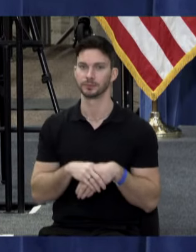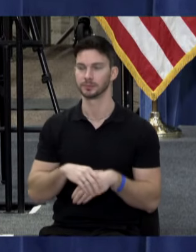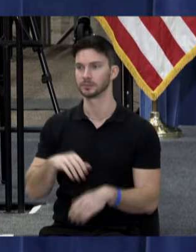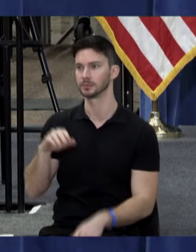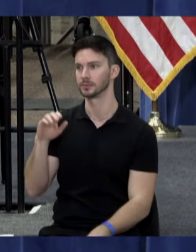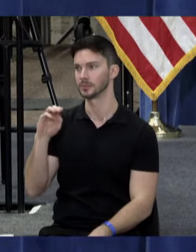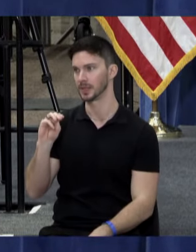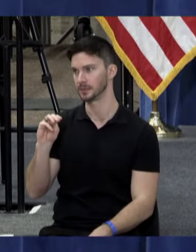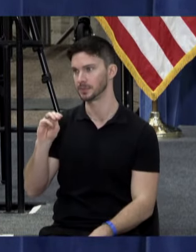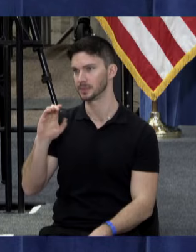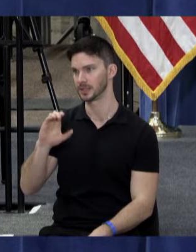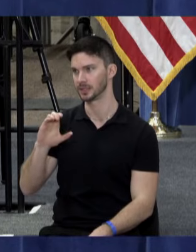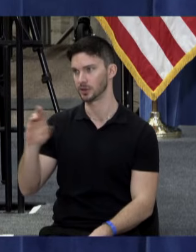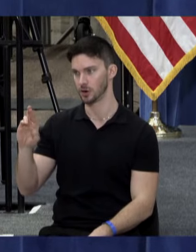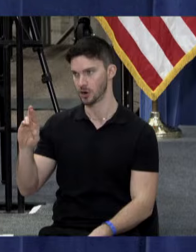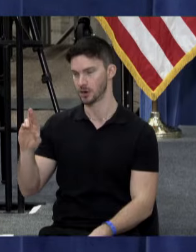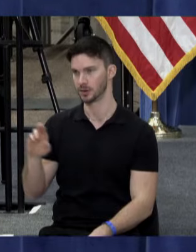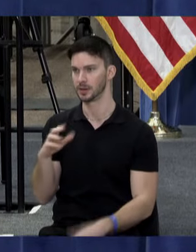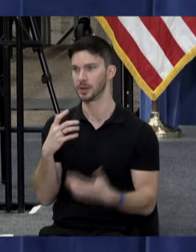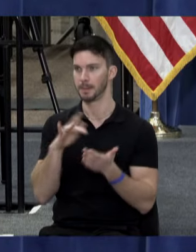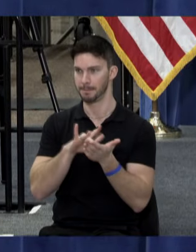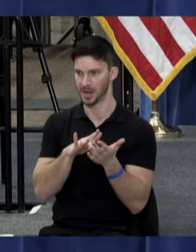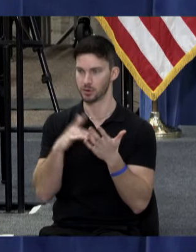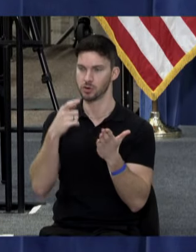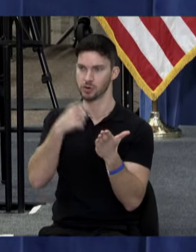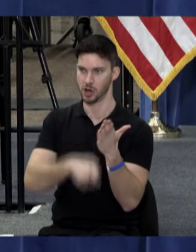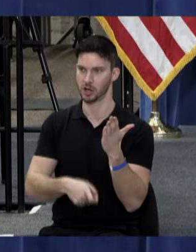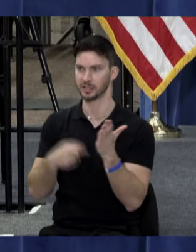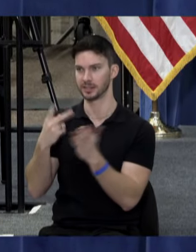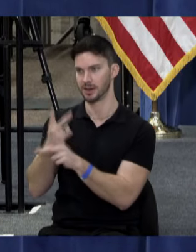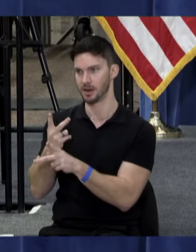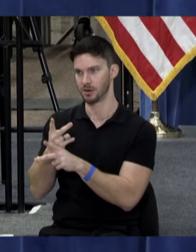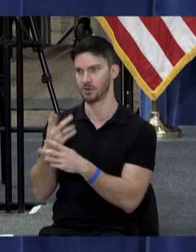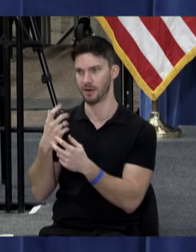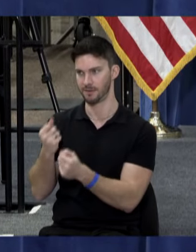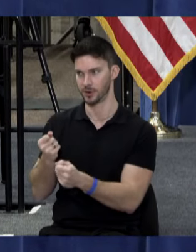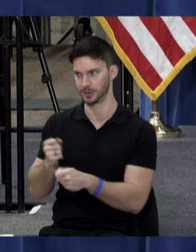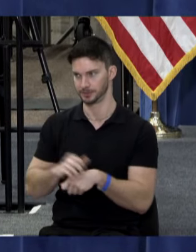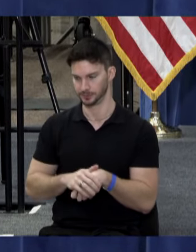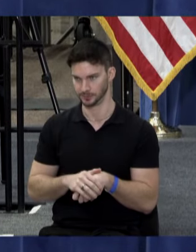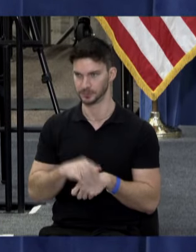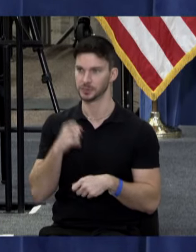cost care recovery. And if they have insurance, they bill the insurance. If